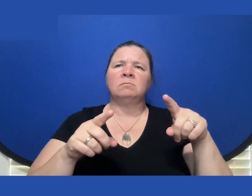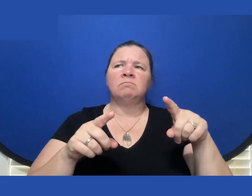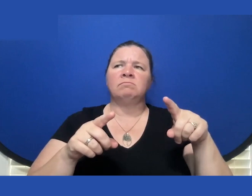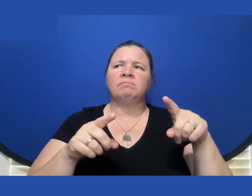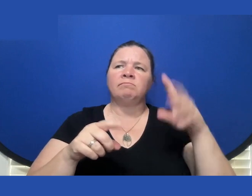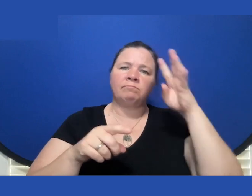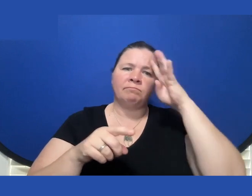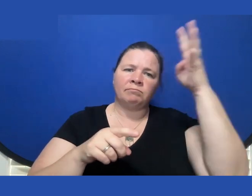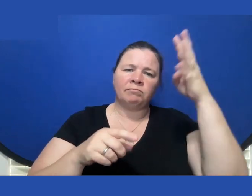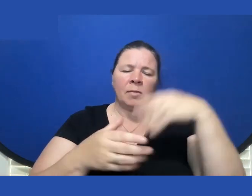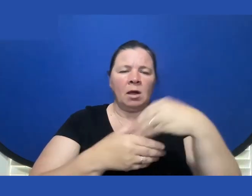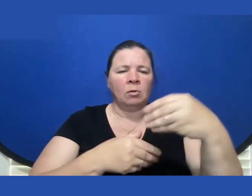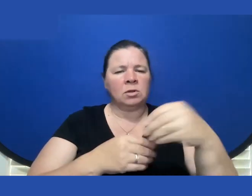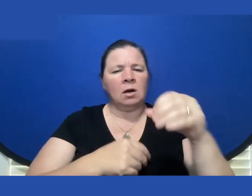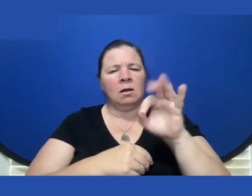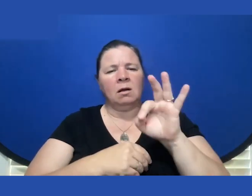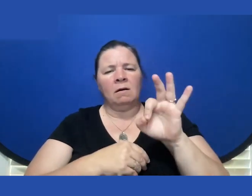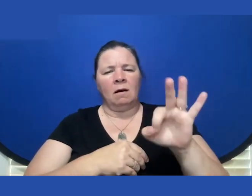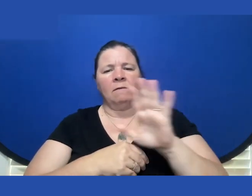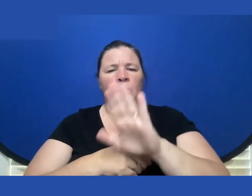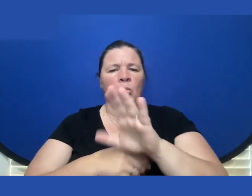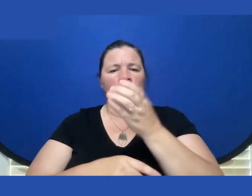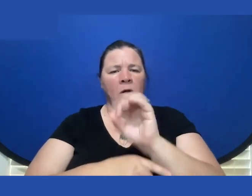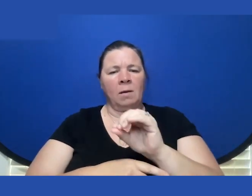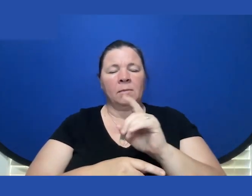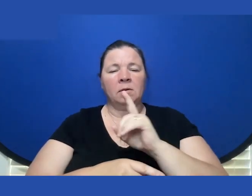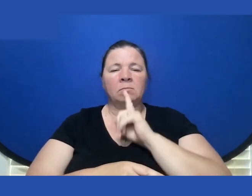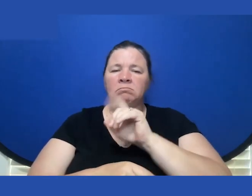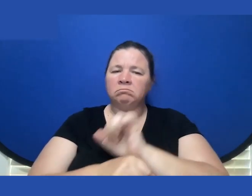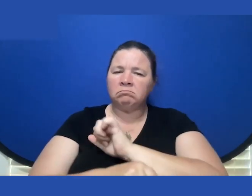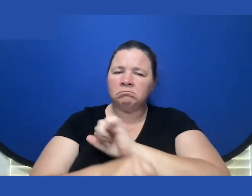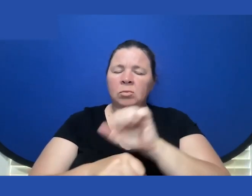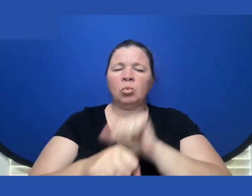Like, is there other things that you're doing outside of your actual work and your internal staffing